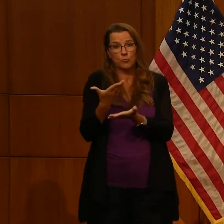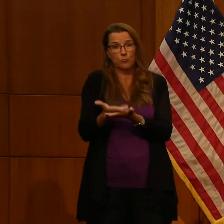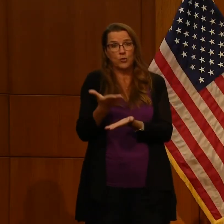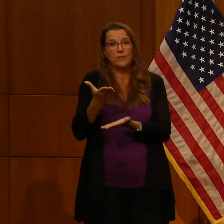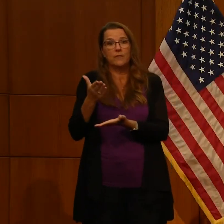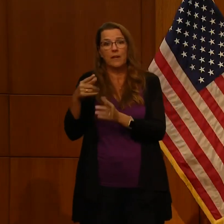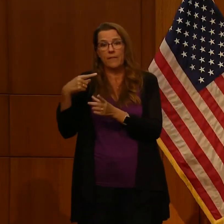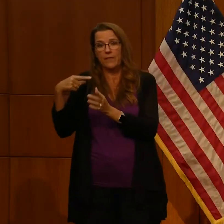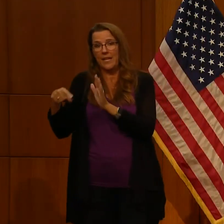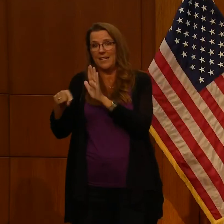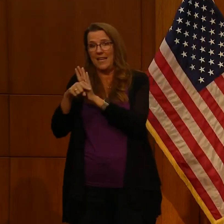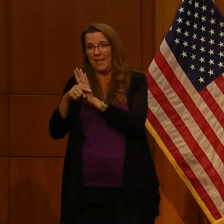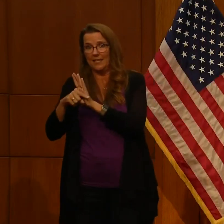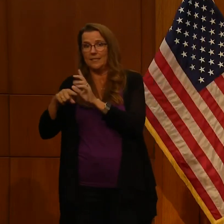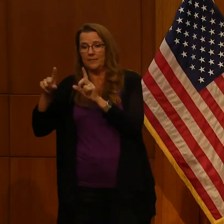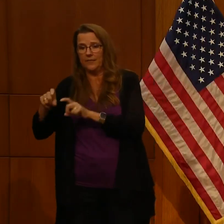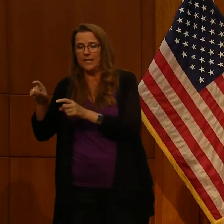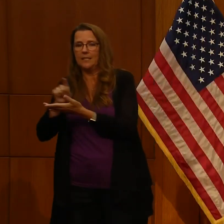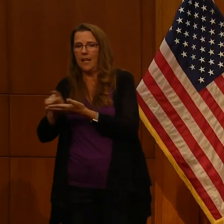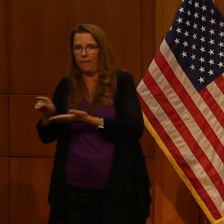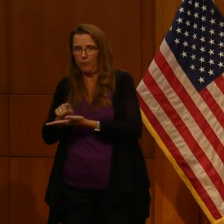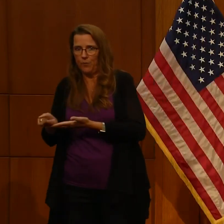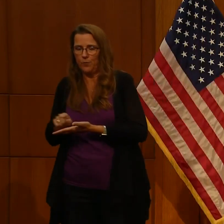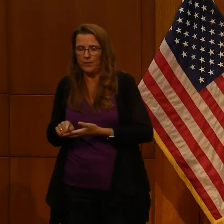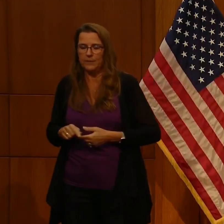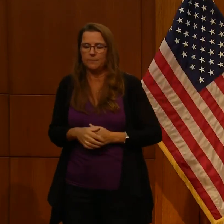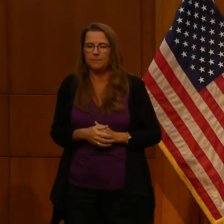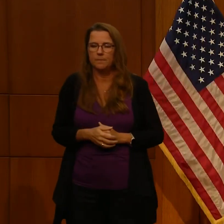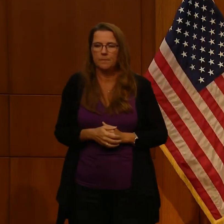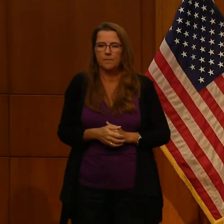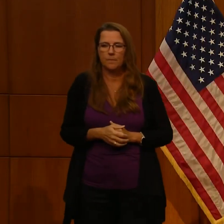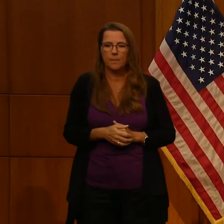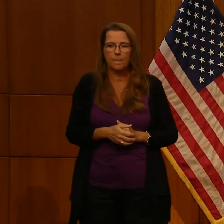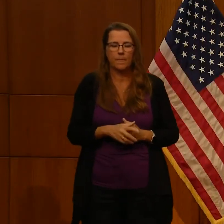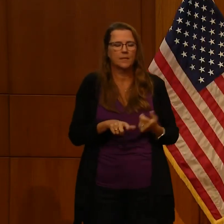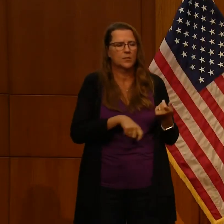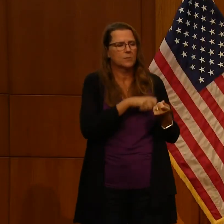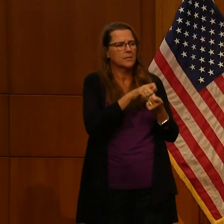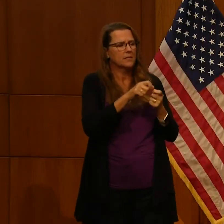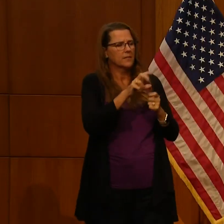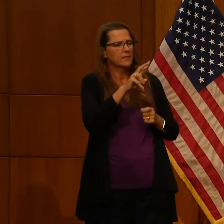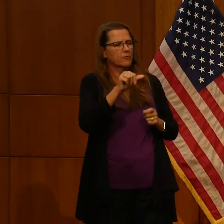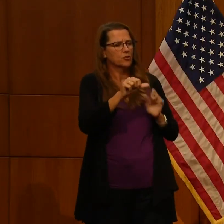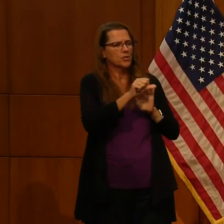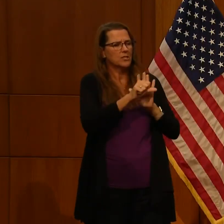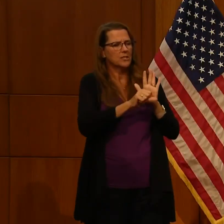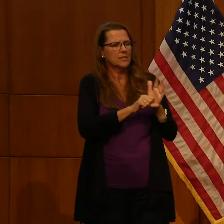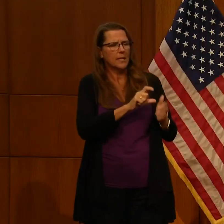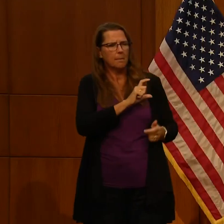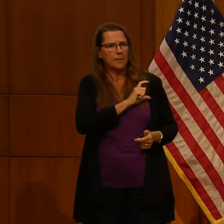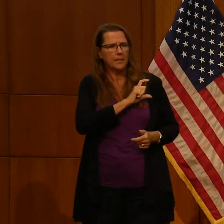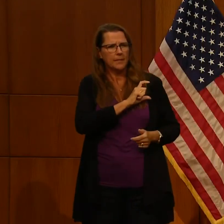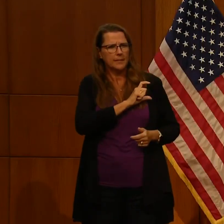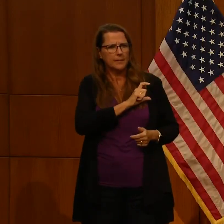BE, UH, VACCINATED OR WEEKLY SHOW PROOF OF A NEGATIVE TEST.